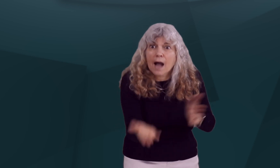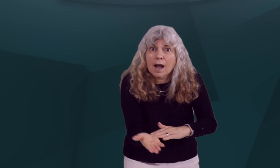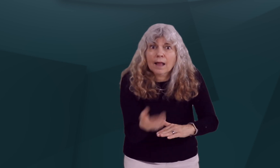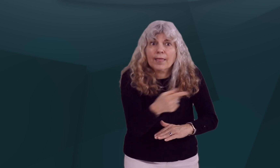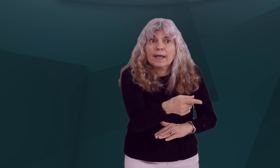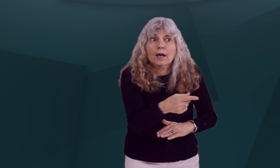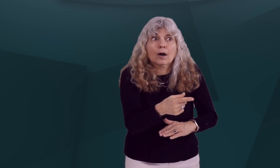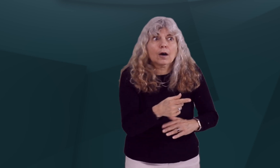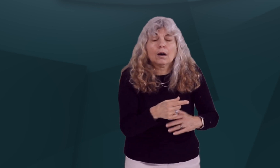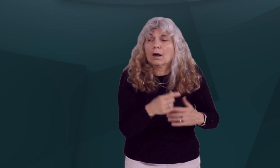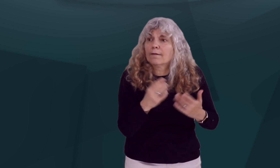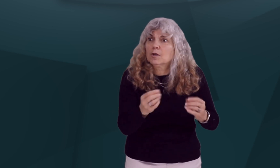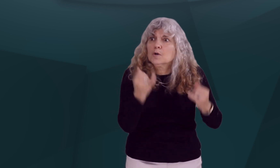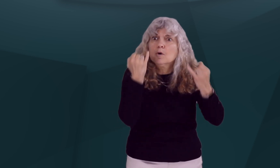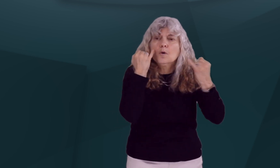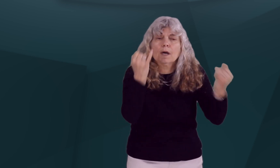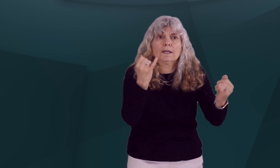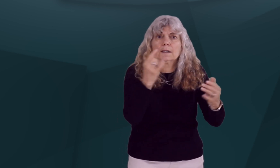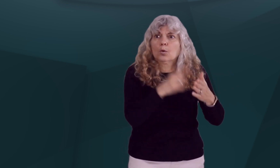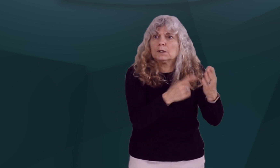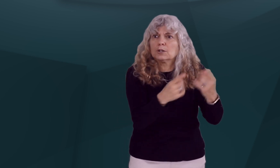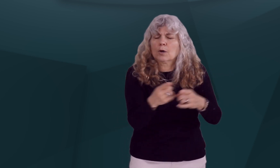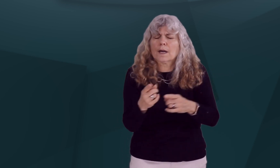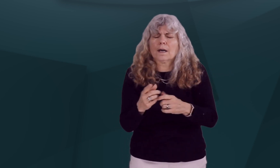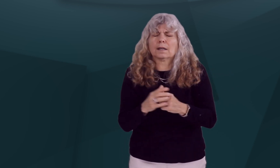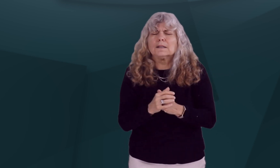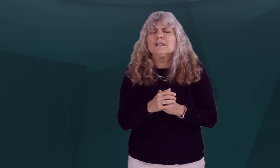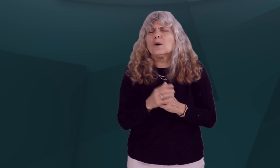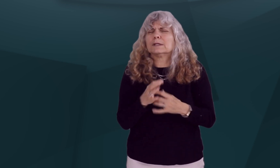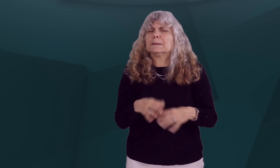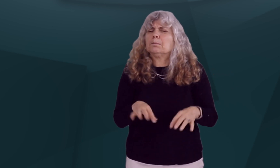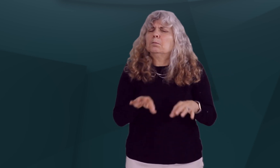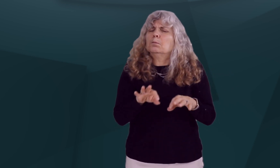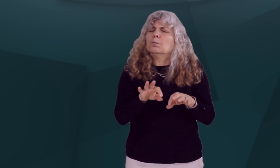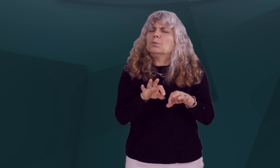and thinking this means he may die there, and has no idea what's going on with Uncle Bob.